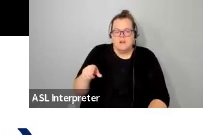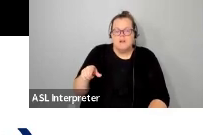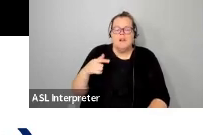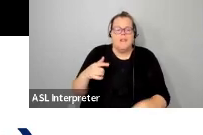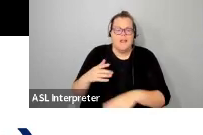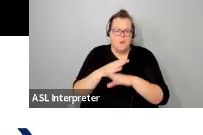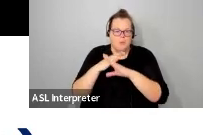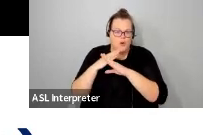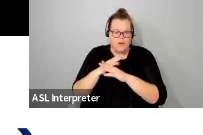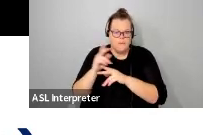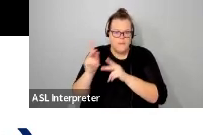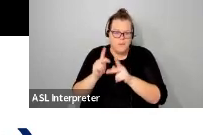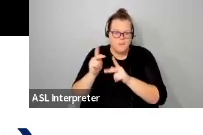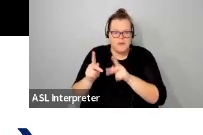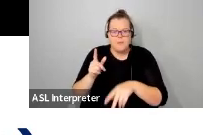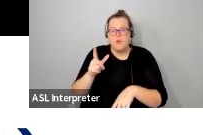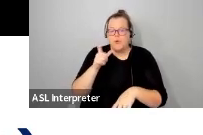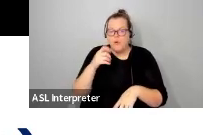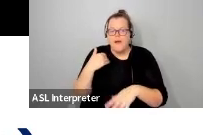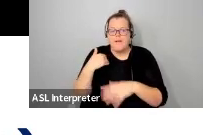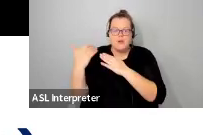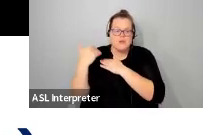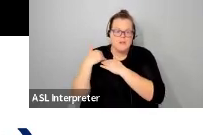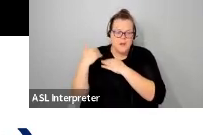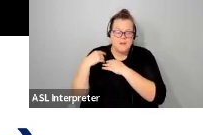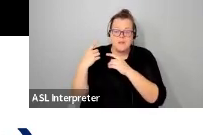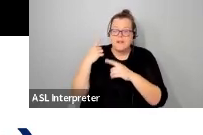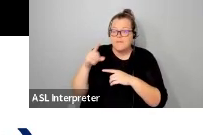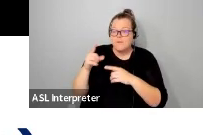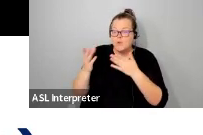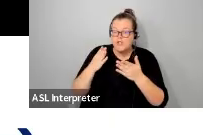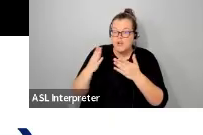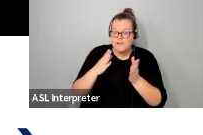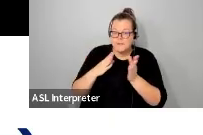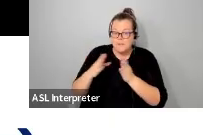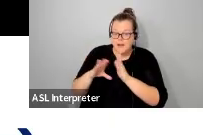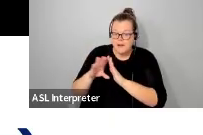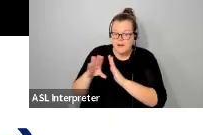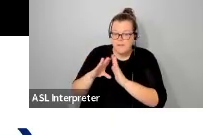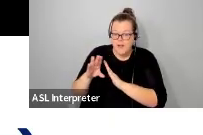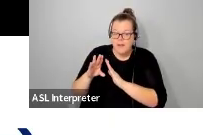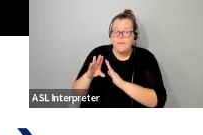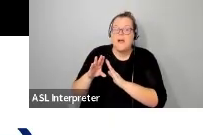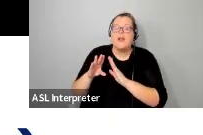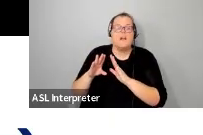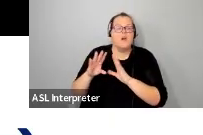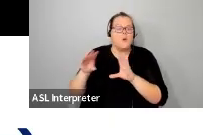plan development or Service plan monitoring and implementation from providing other direct waiver services to the participant.